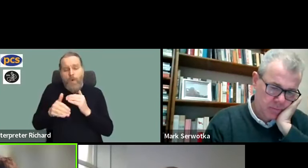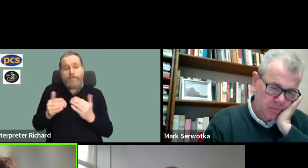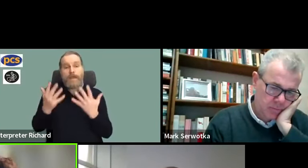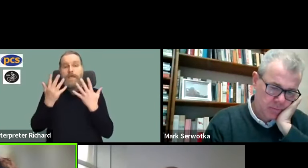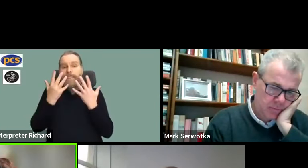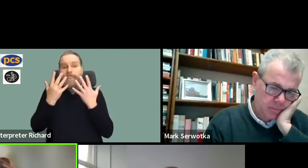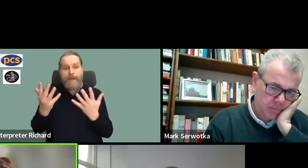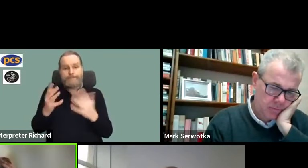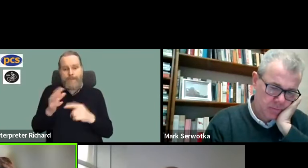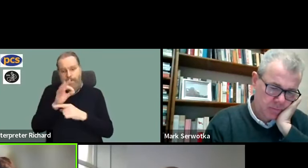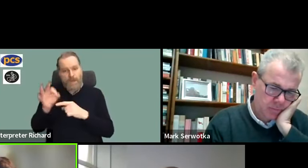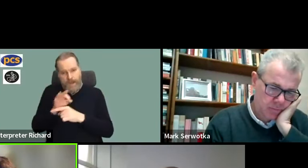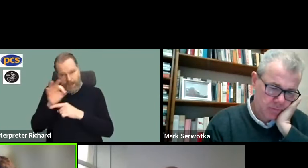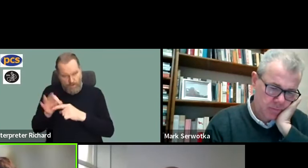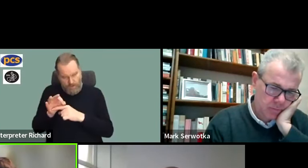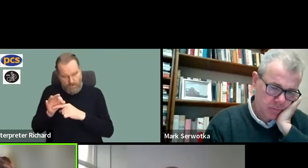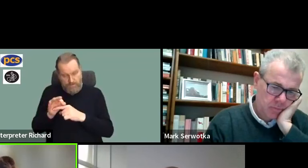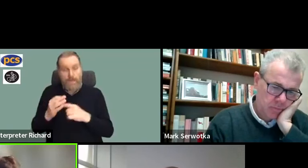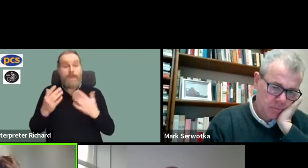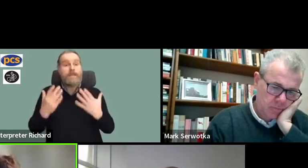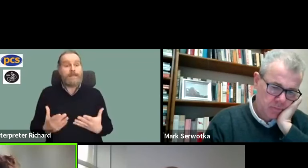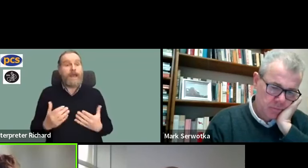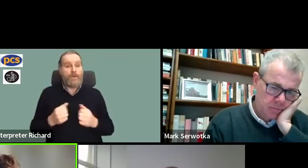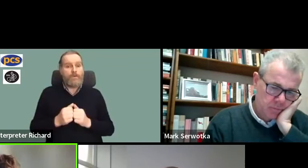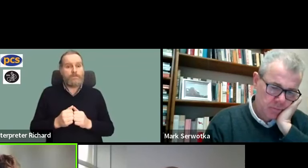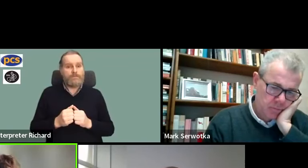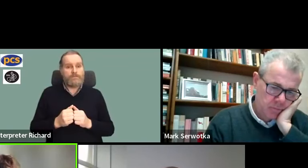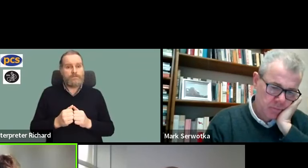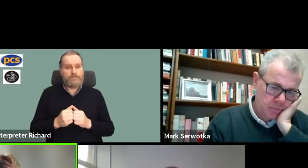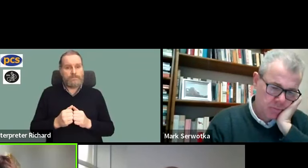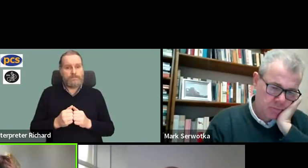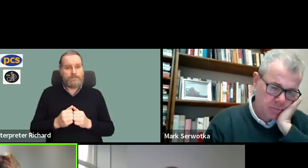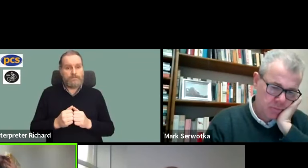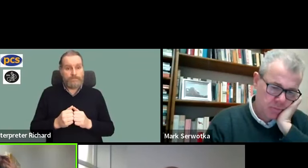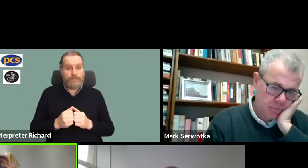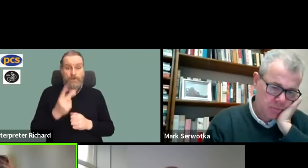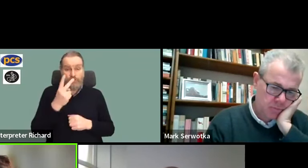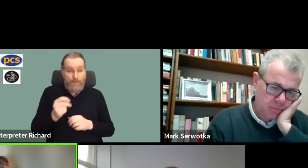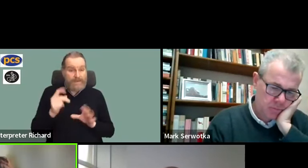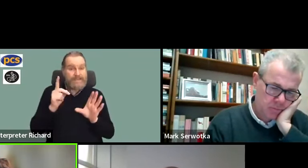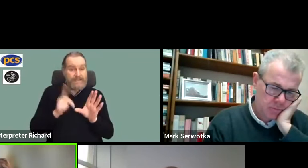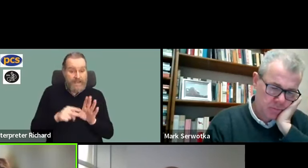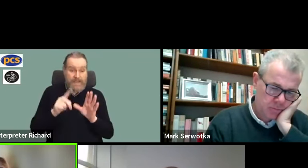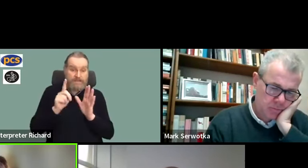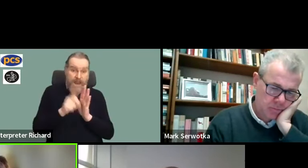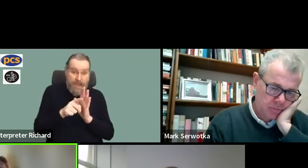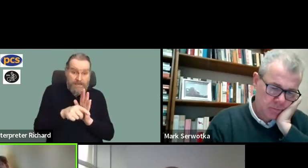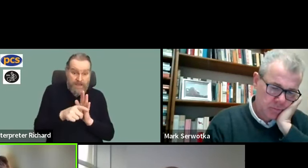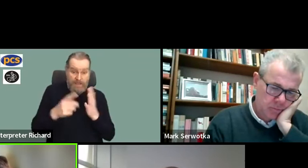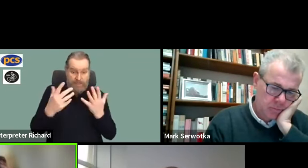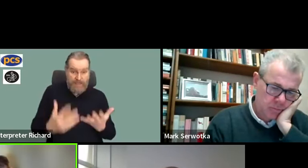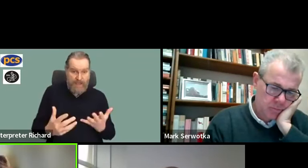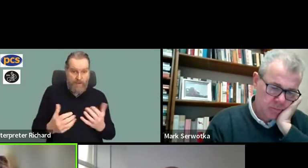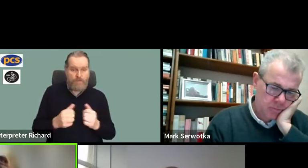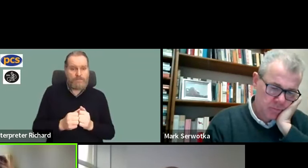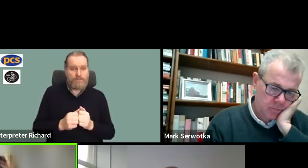now working that I also Now working that I almost 20 years Now working that I almost 20 years on, and we get just over r £13 per hour. £13 per hour.